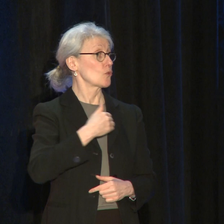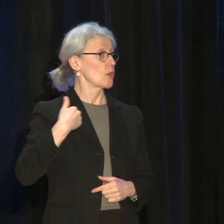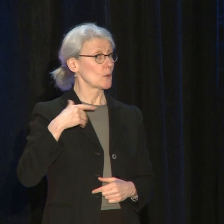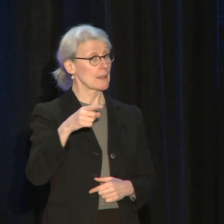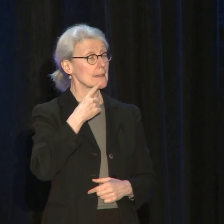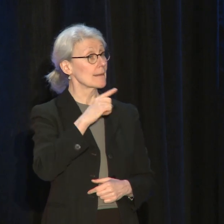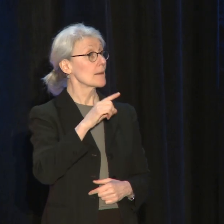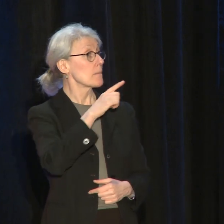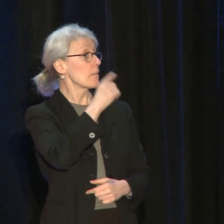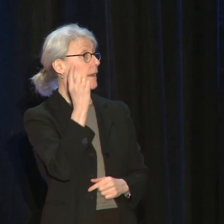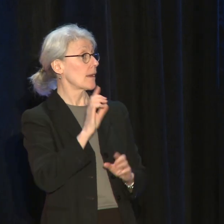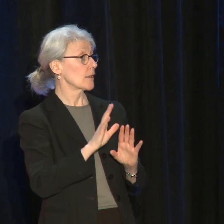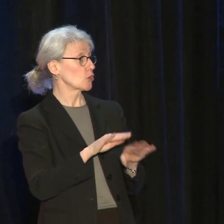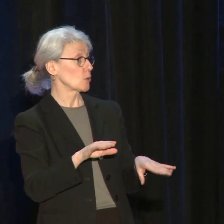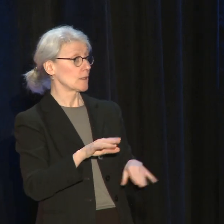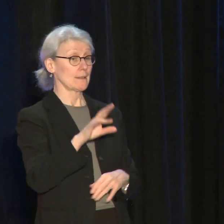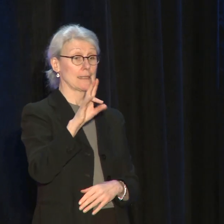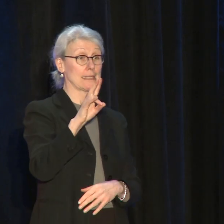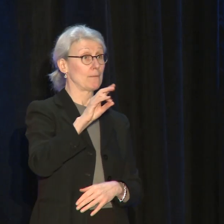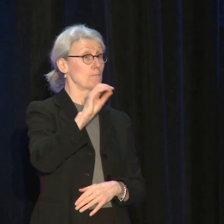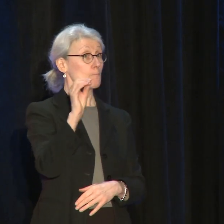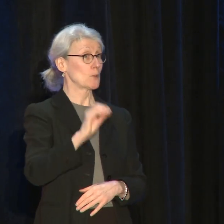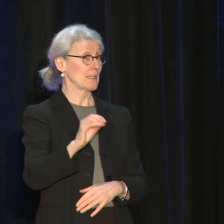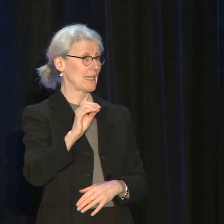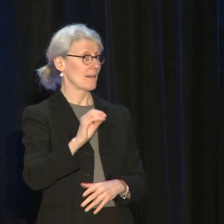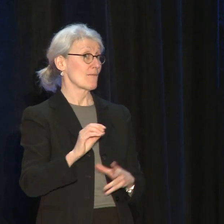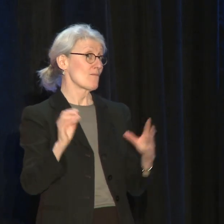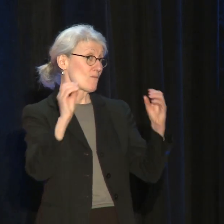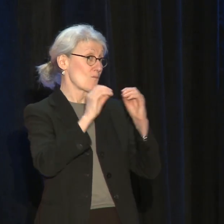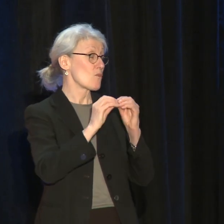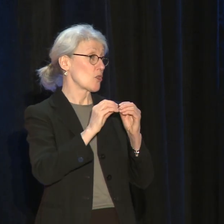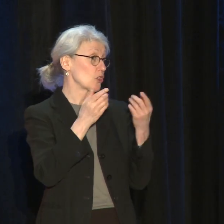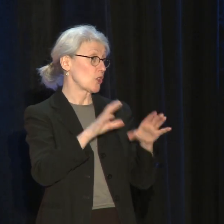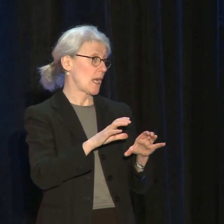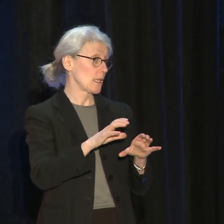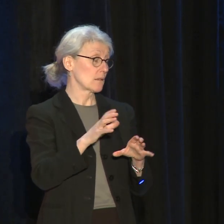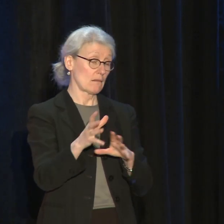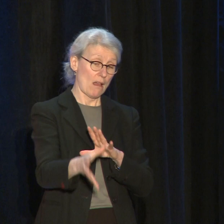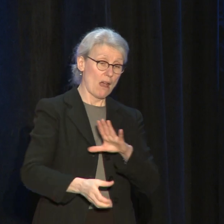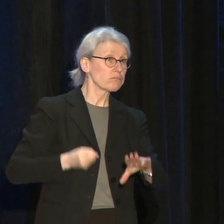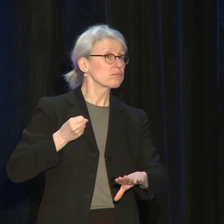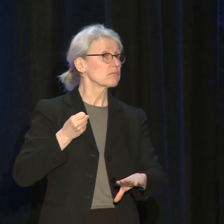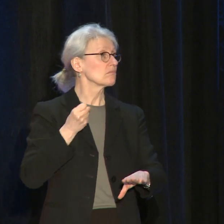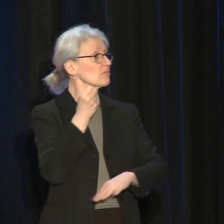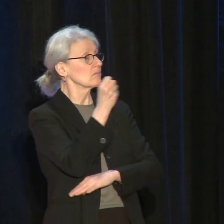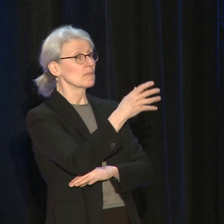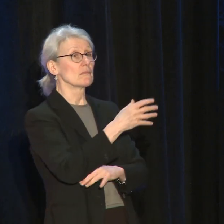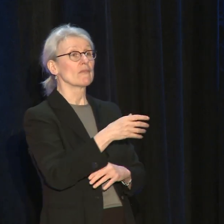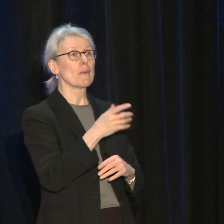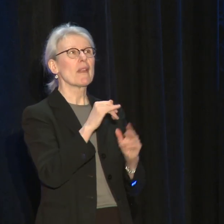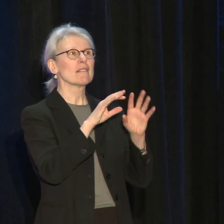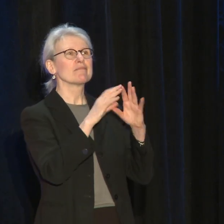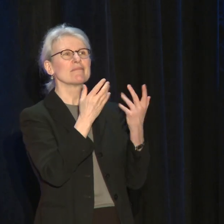seven times more likely to be taken from their homes by the family policing system than white